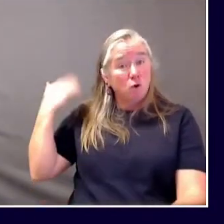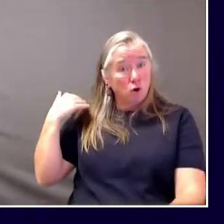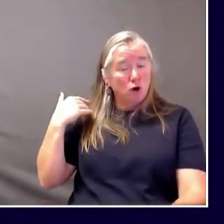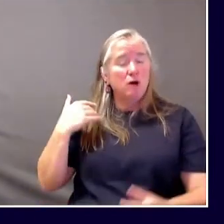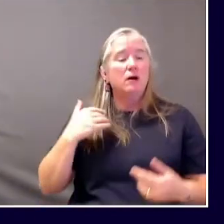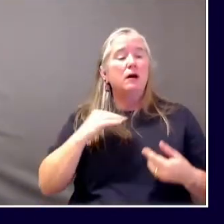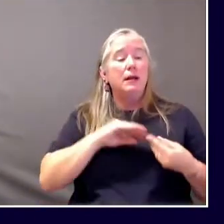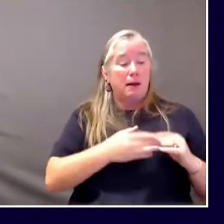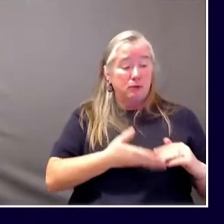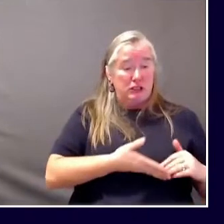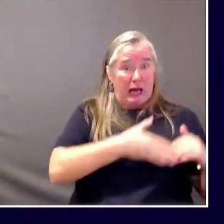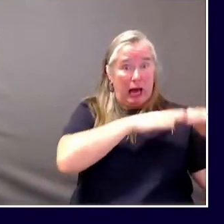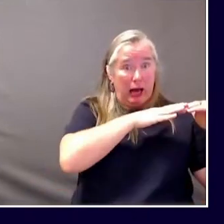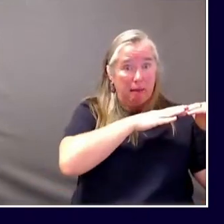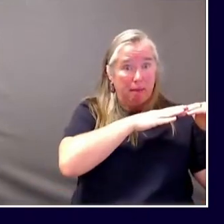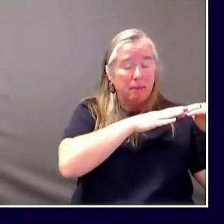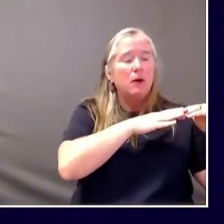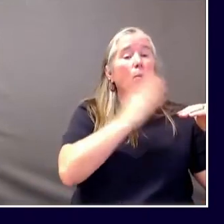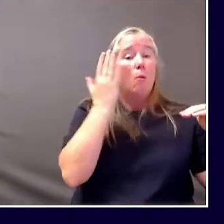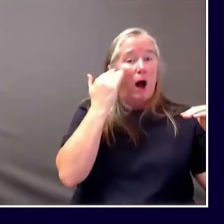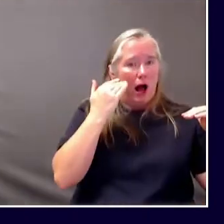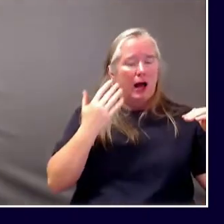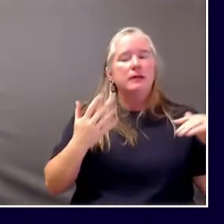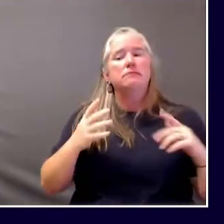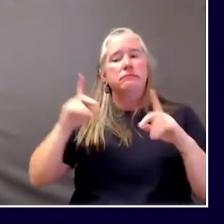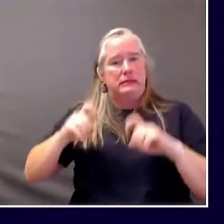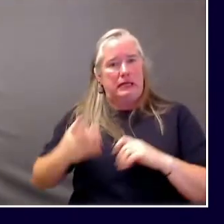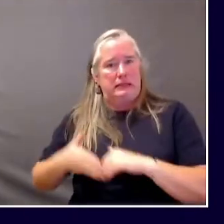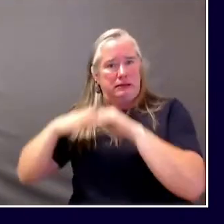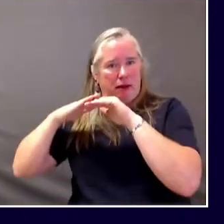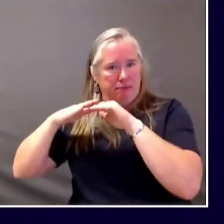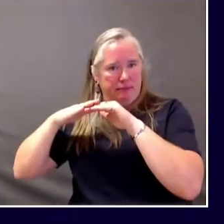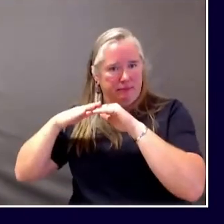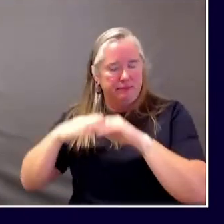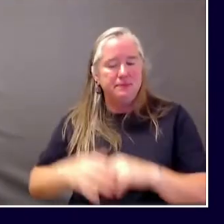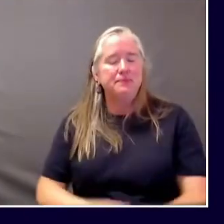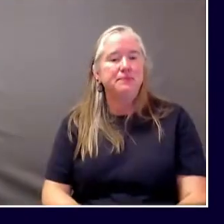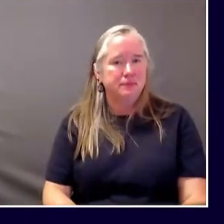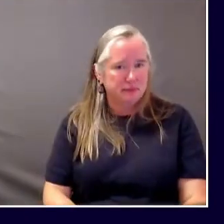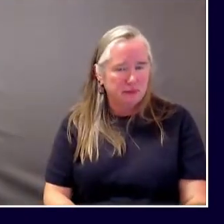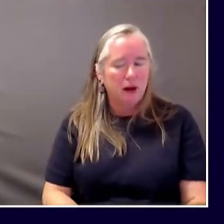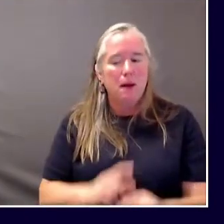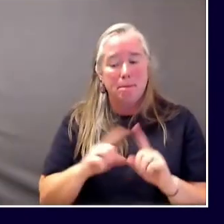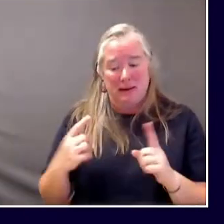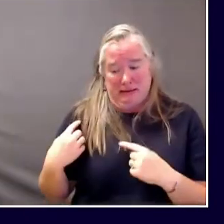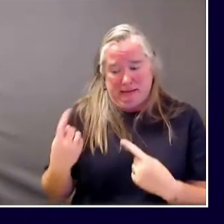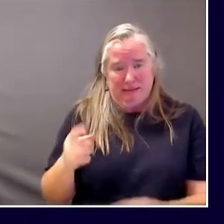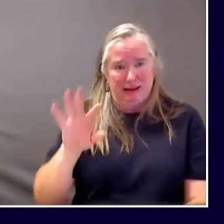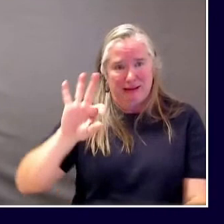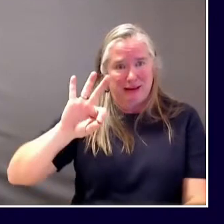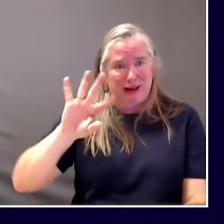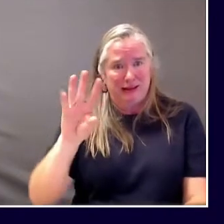testing but what we've seen in